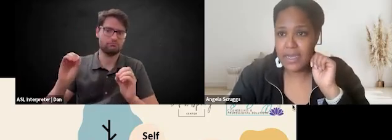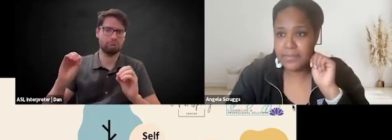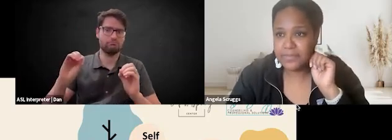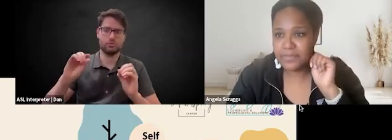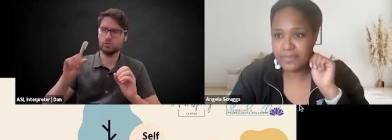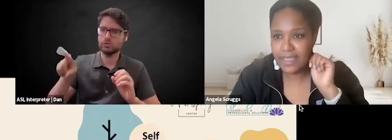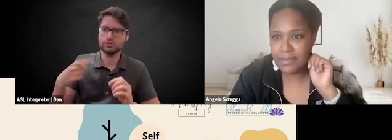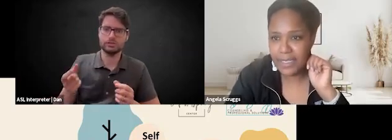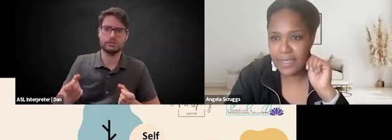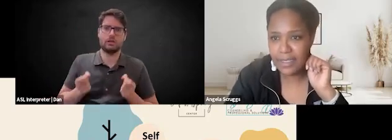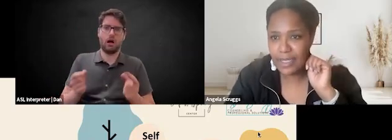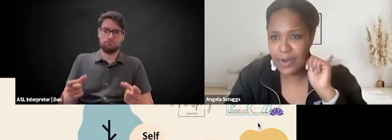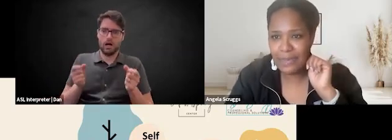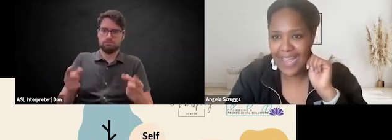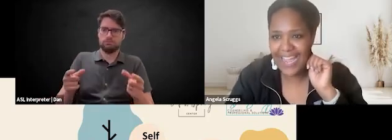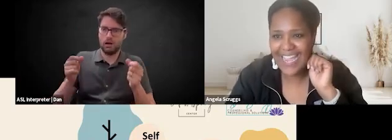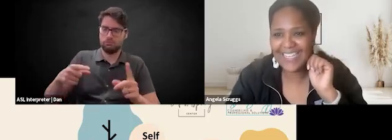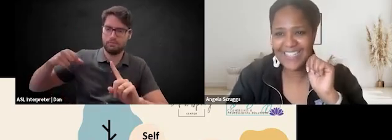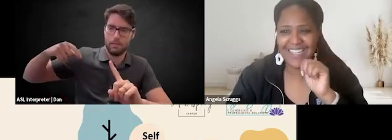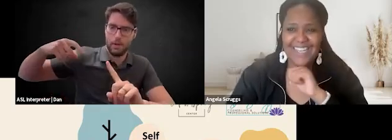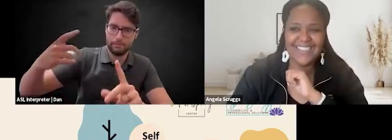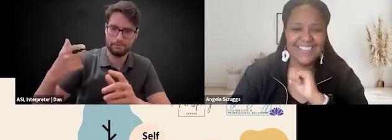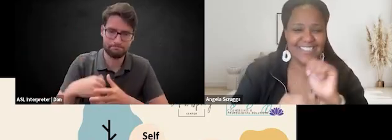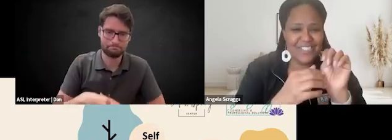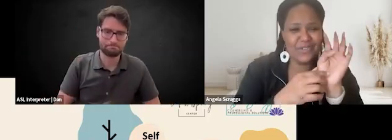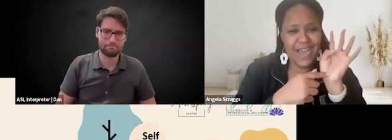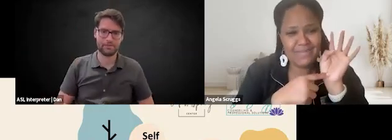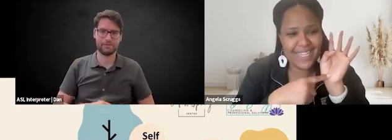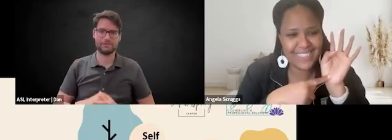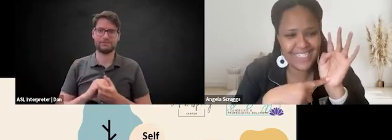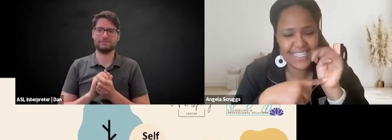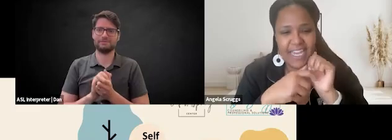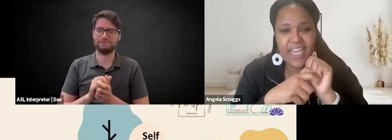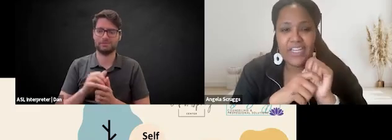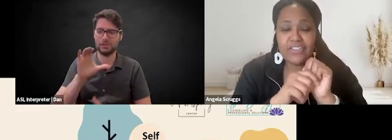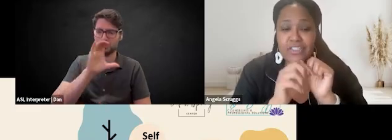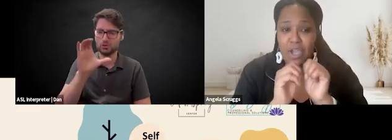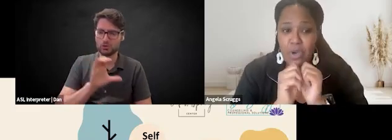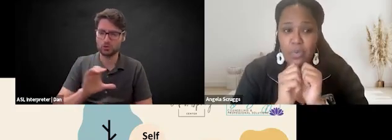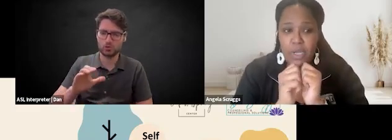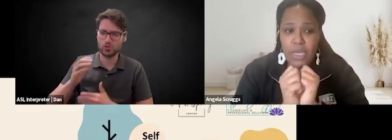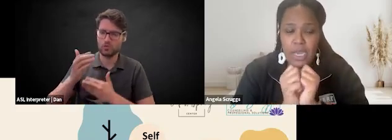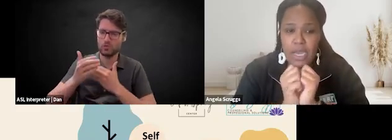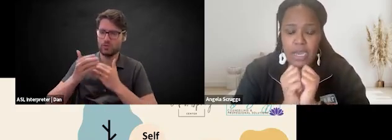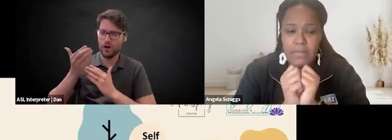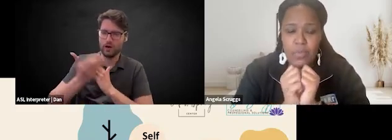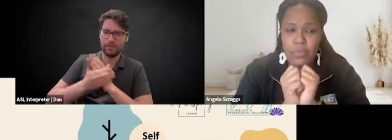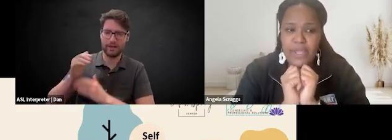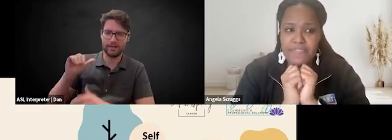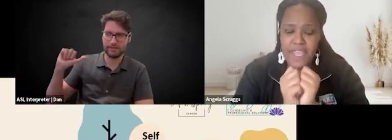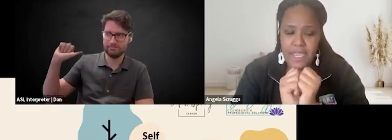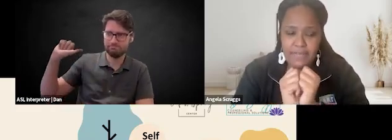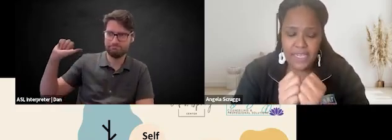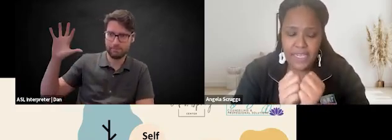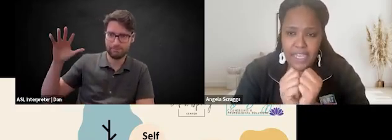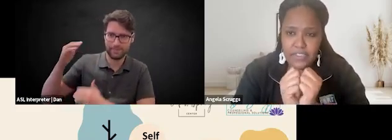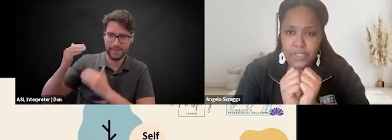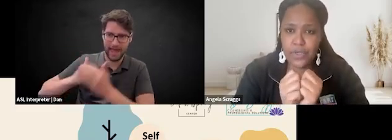Um... let me lower my hand. Uh... Zoom automatically does that. So, um... when we think of kids